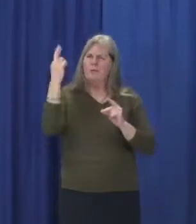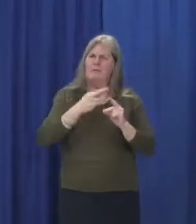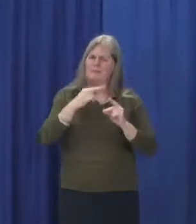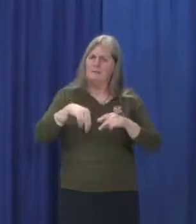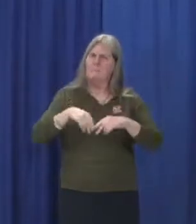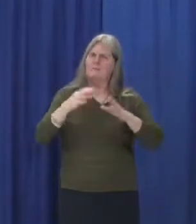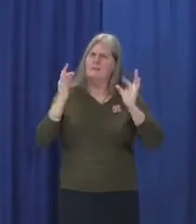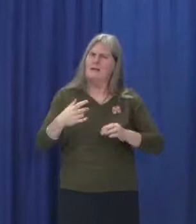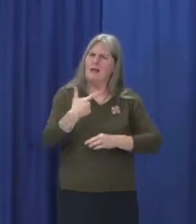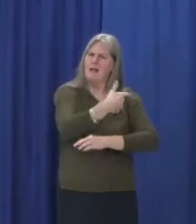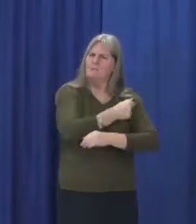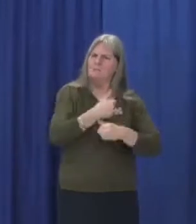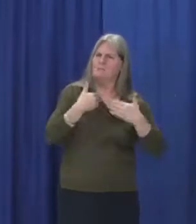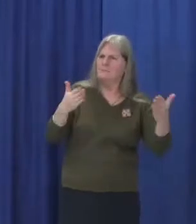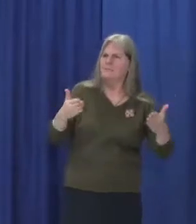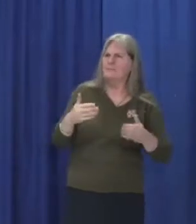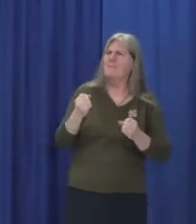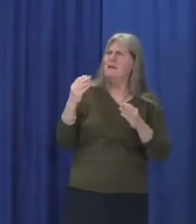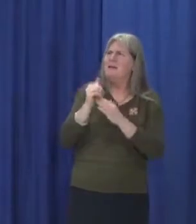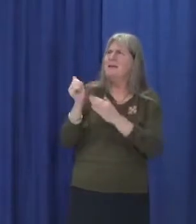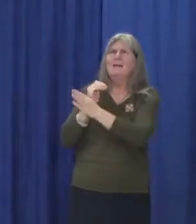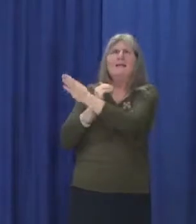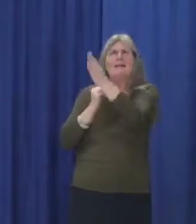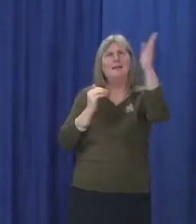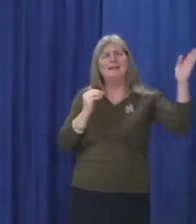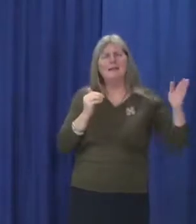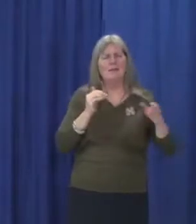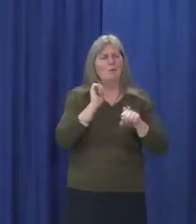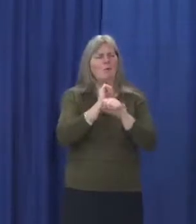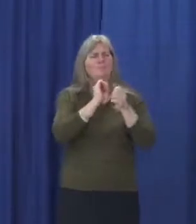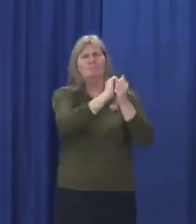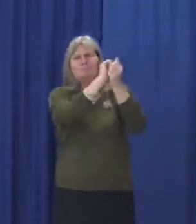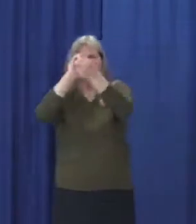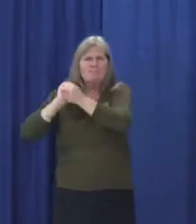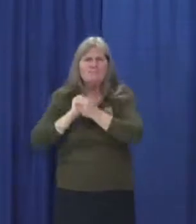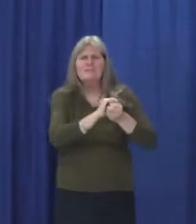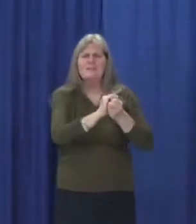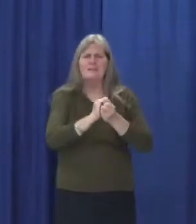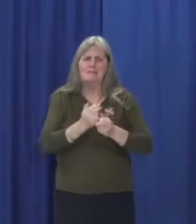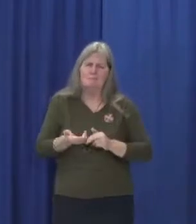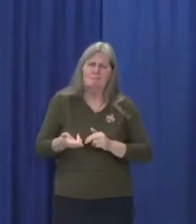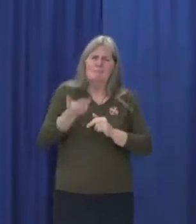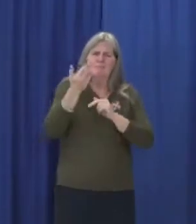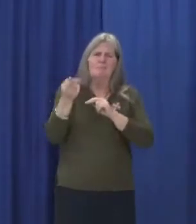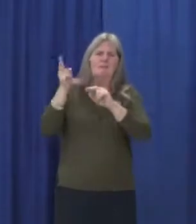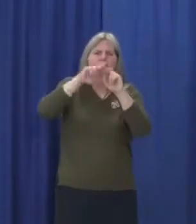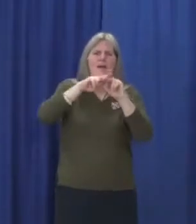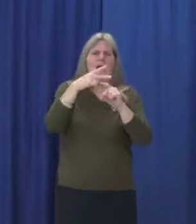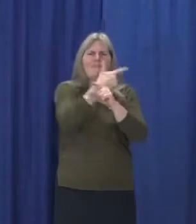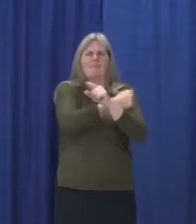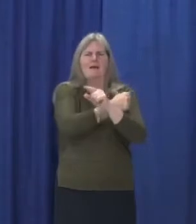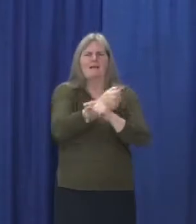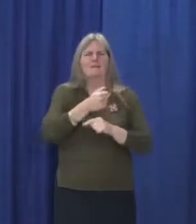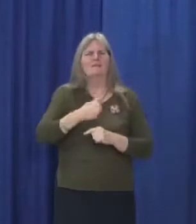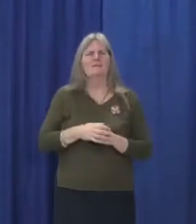about their reasons for doing so. We need leaders to work together to get vaccination rates up.